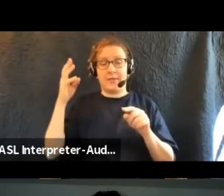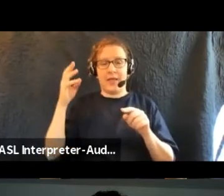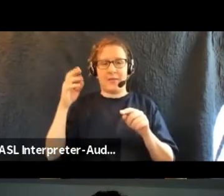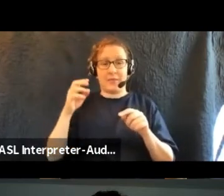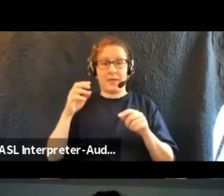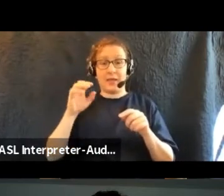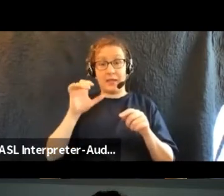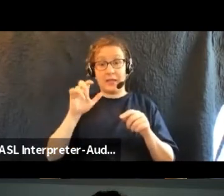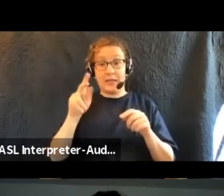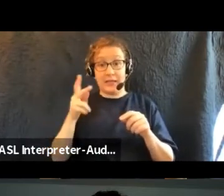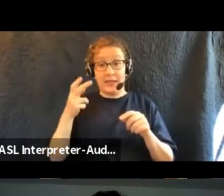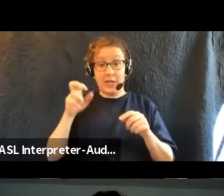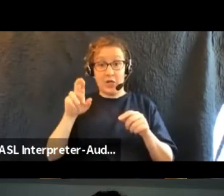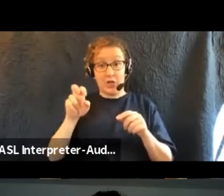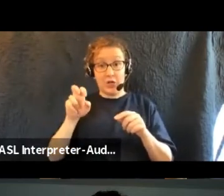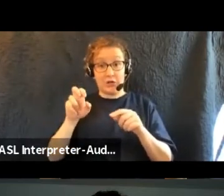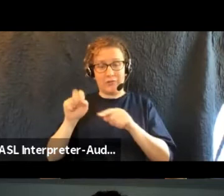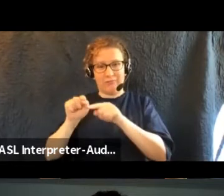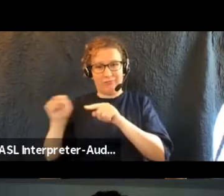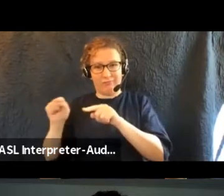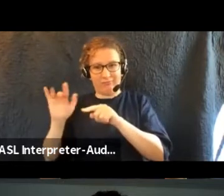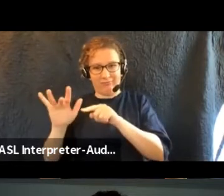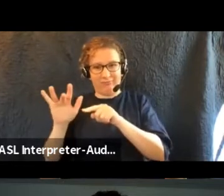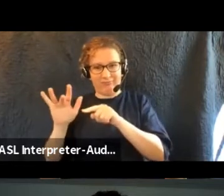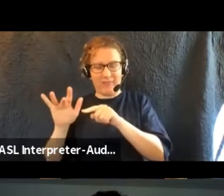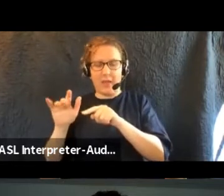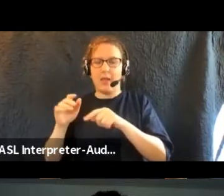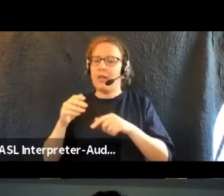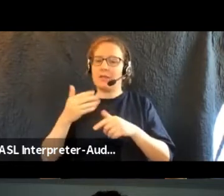that's easier to access with a screen reader.